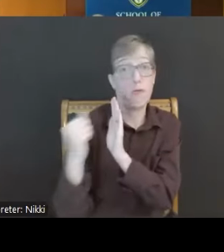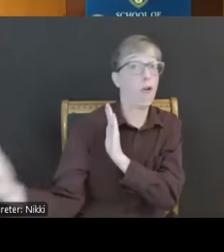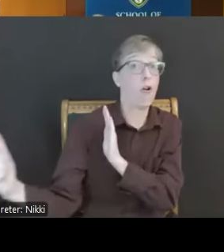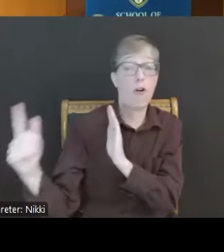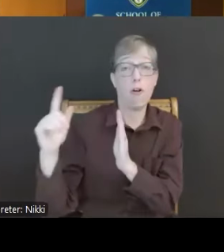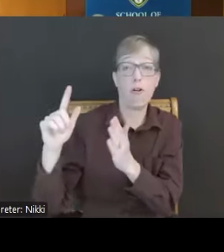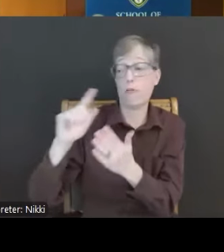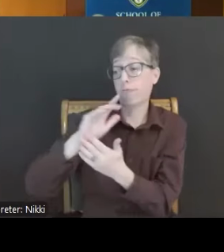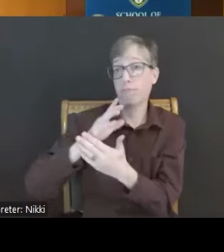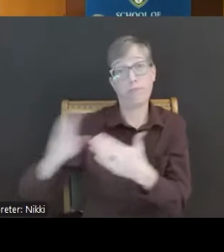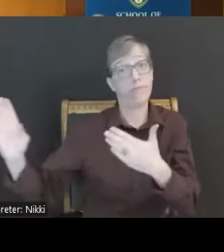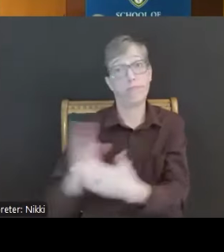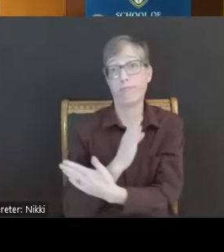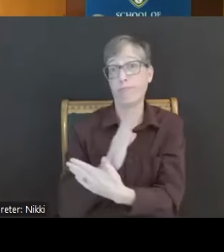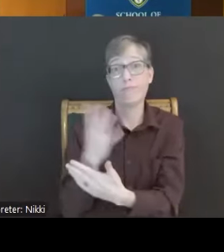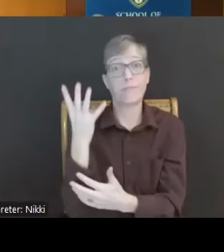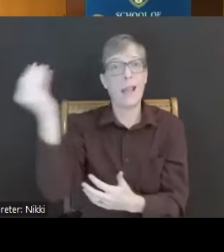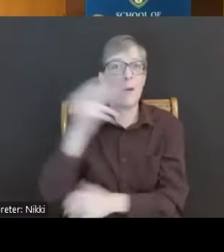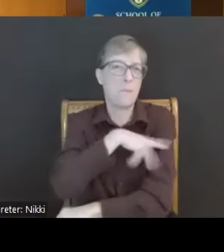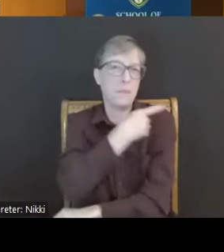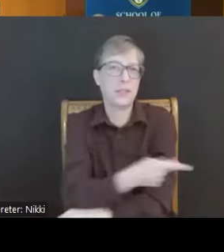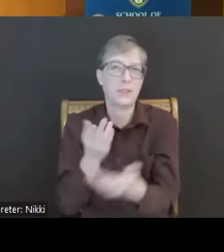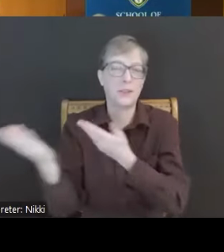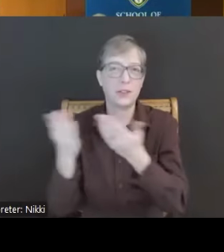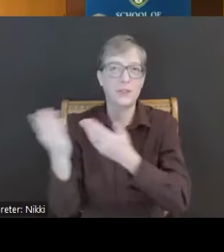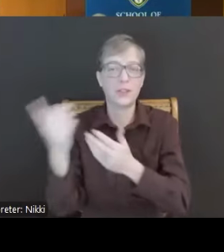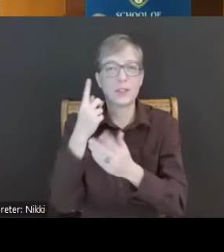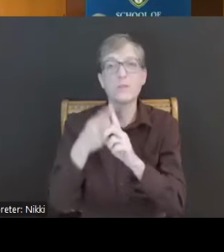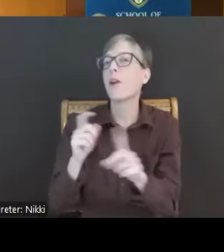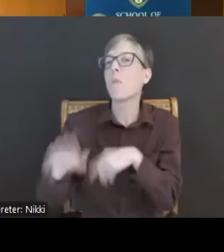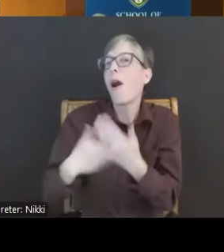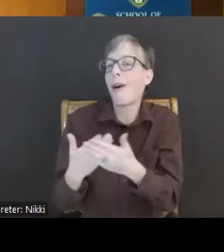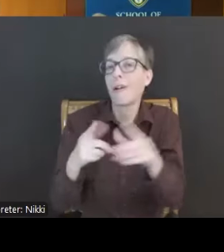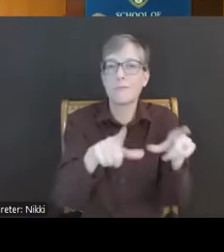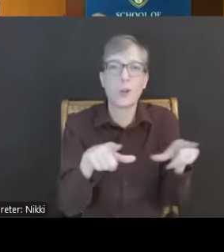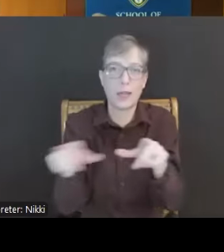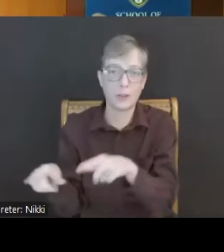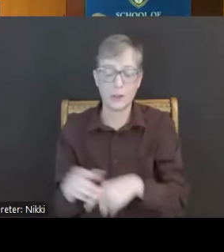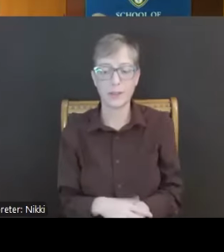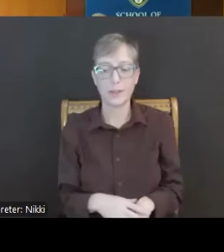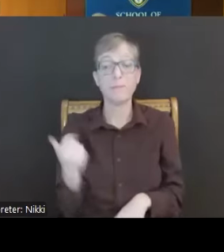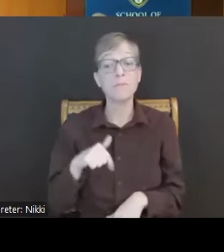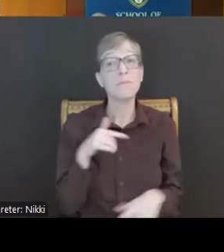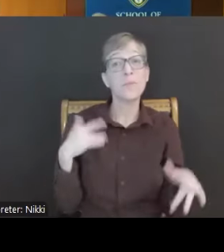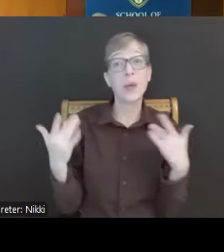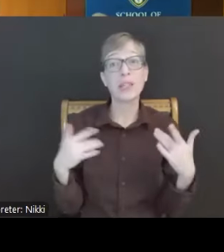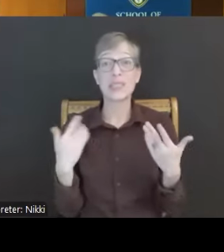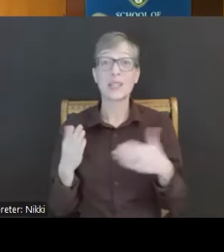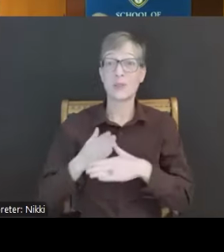our locations so uh we're really happy to be here to tell you a little bit about our journey um for